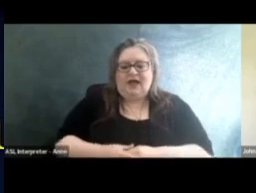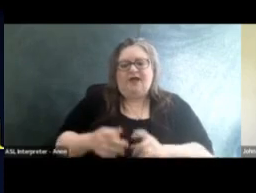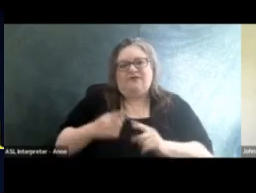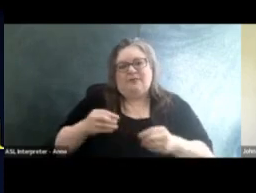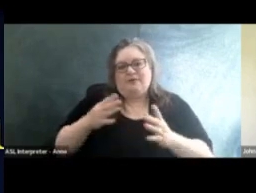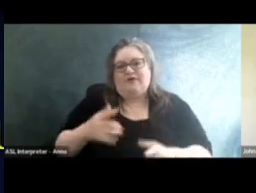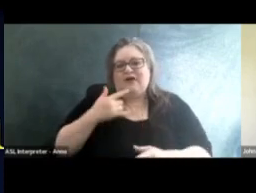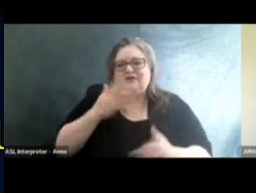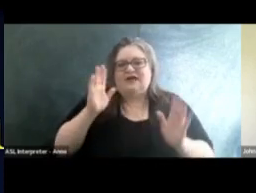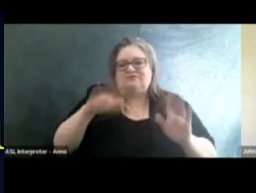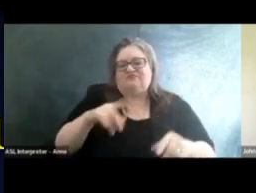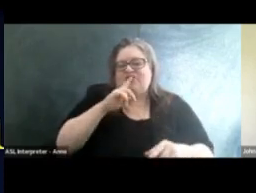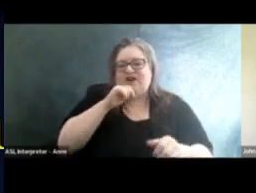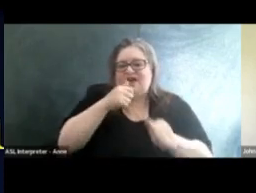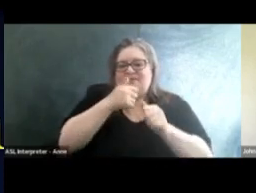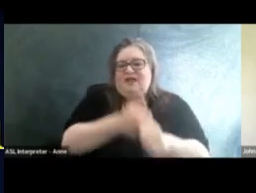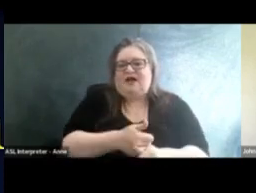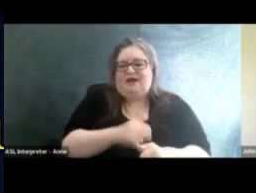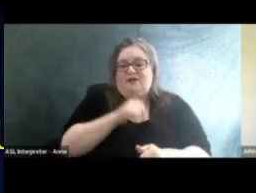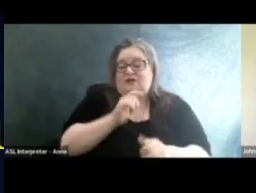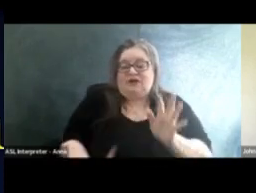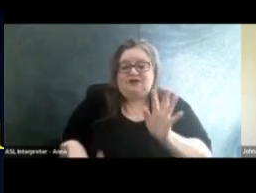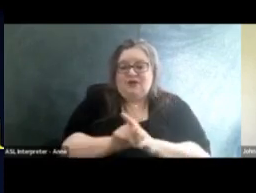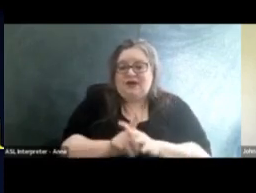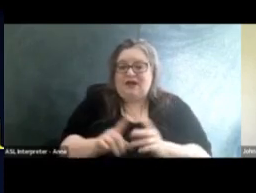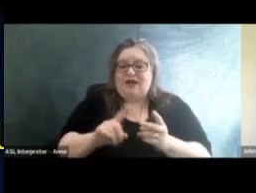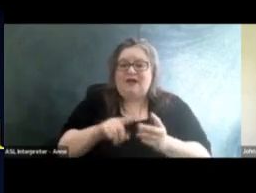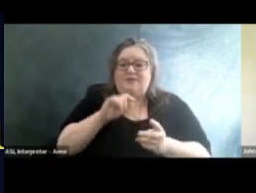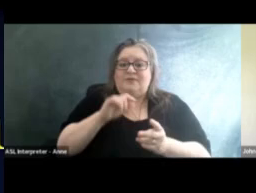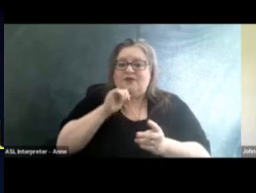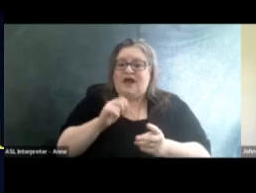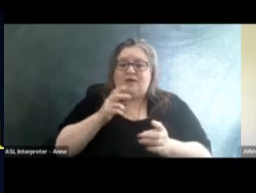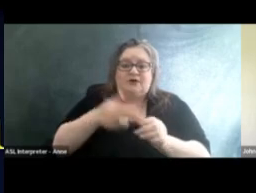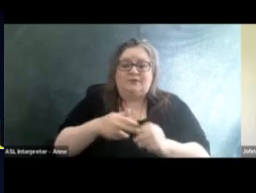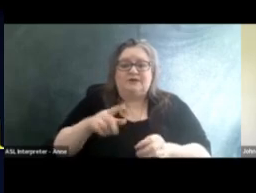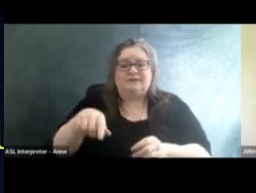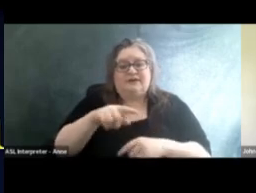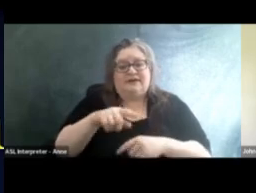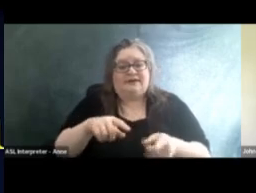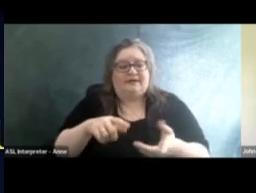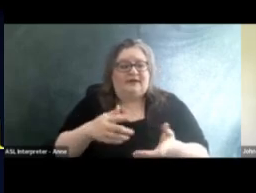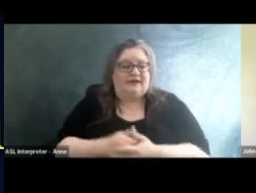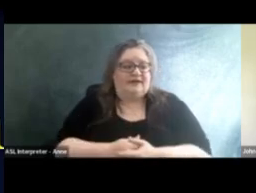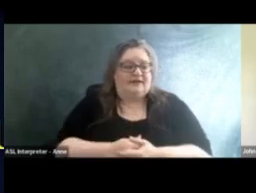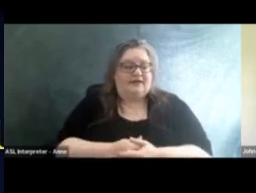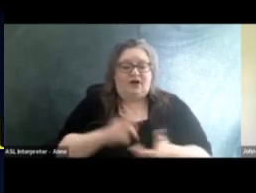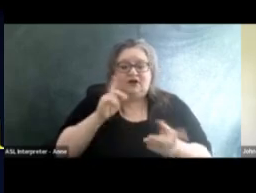compliant. You know, they they are not showing up, they're not participating. They're a source of of distraction for the other